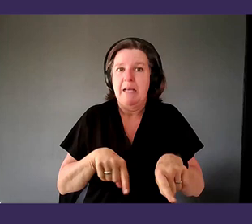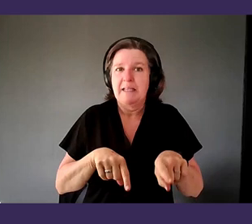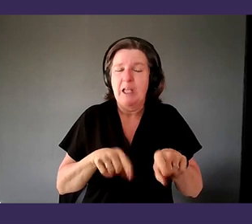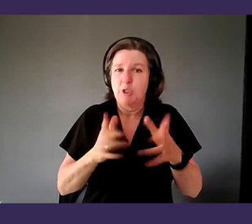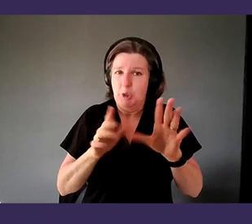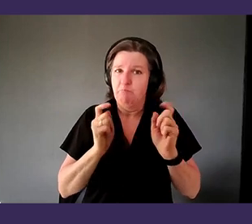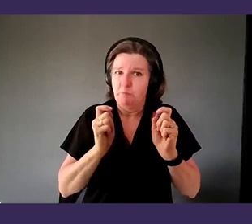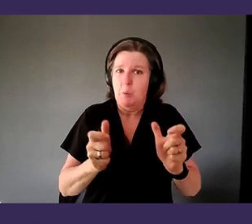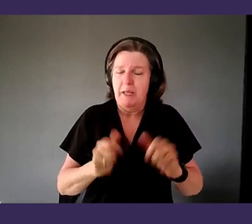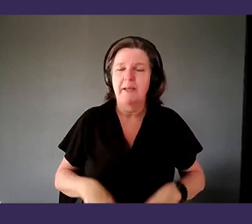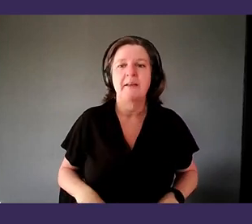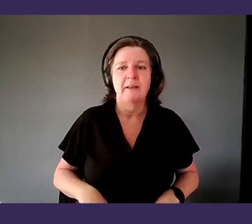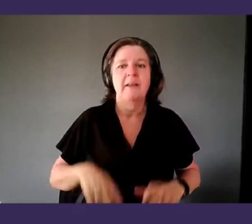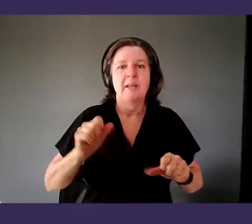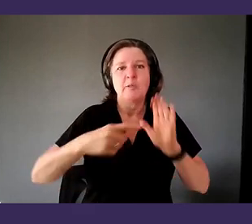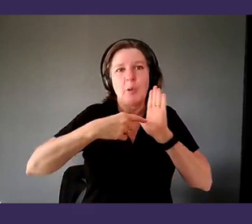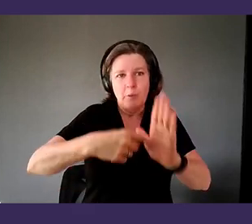so we can show our resources and final slides.